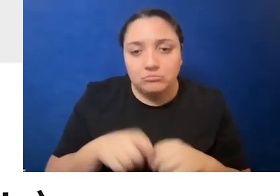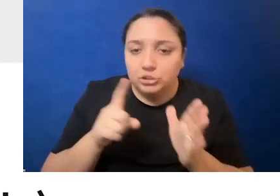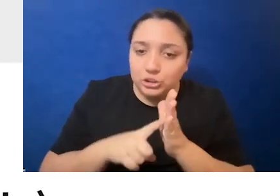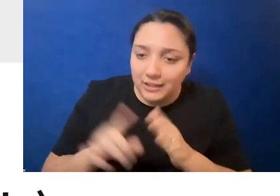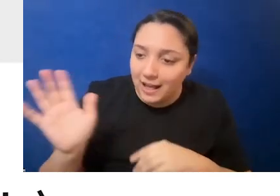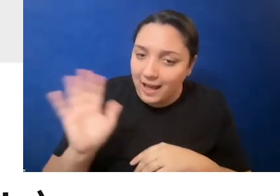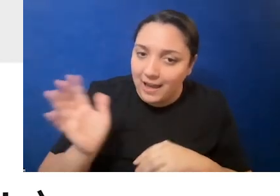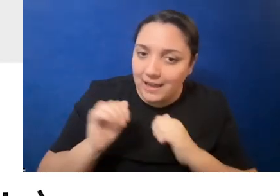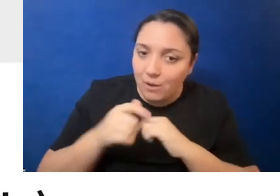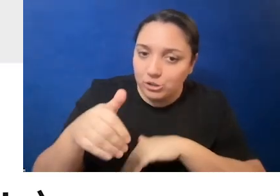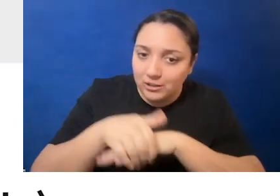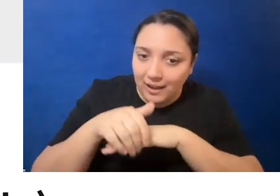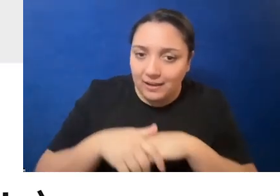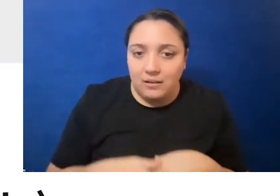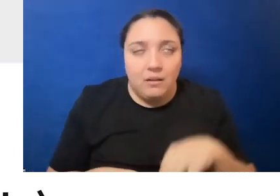PRINCIPLE, THEY SIT DOWN, AND CHECK IN.